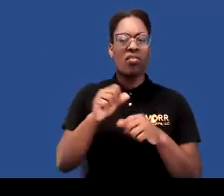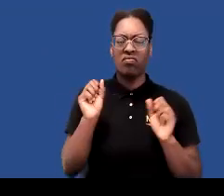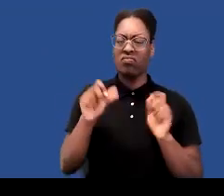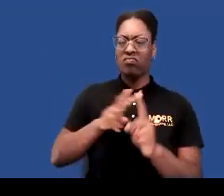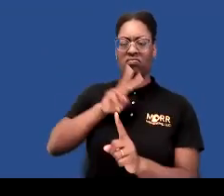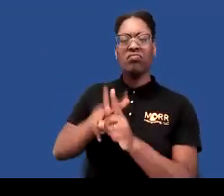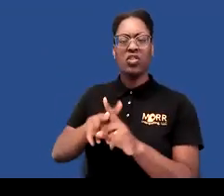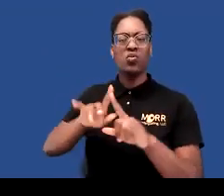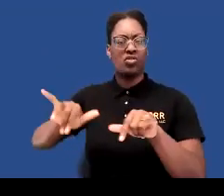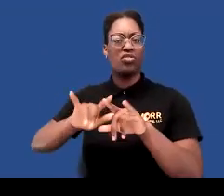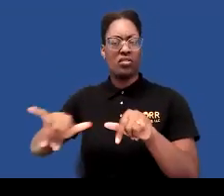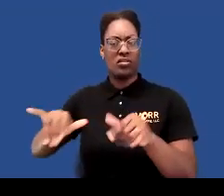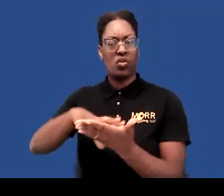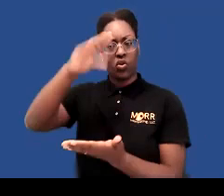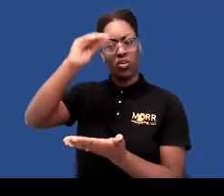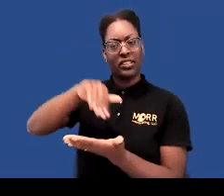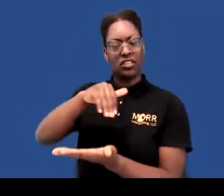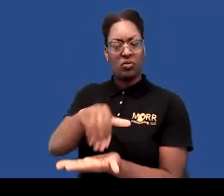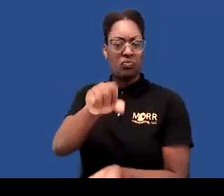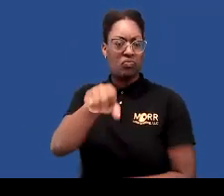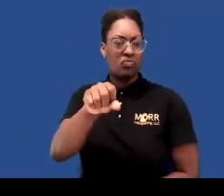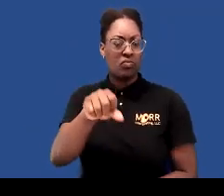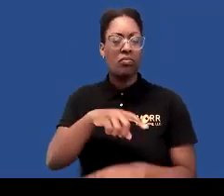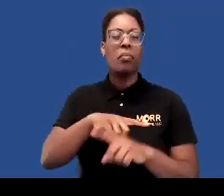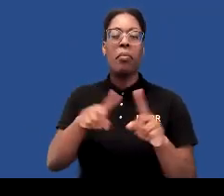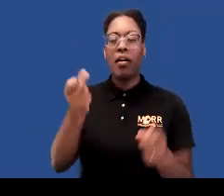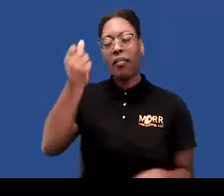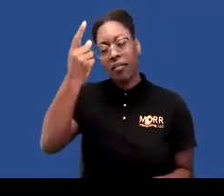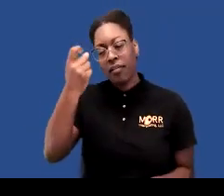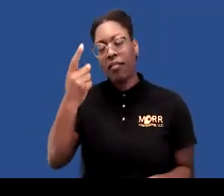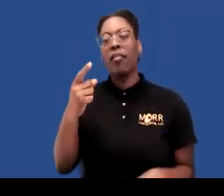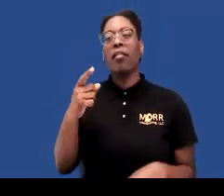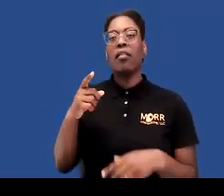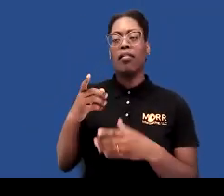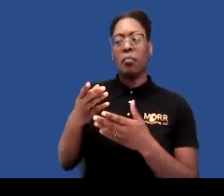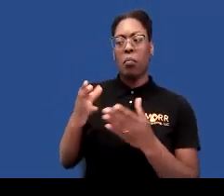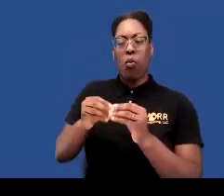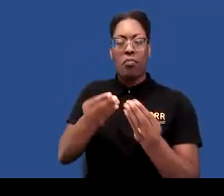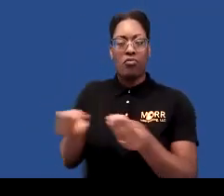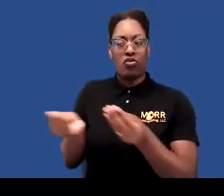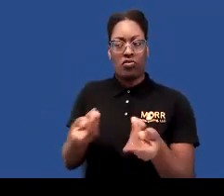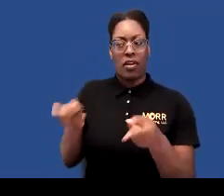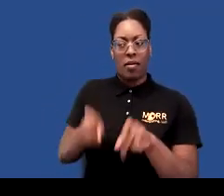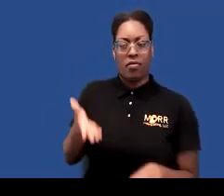that technology is more directly mediating this experience. However, more could be done to understand exactly how different platforms,